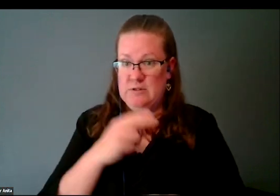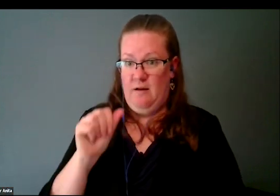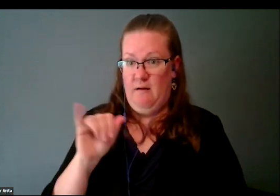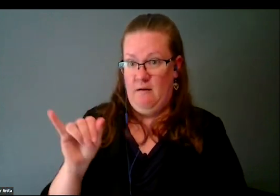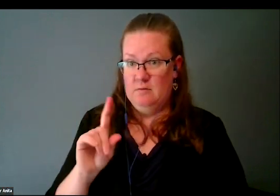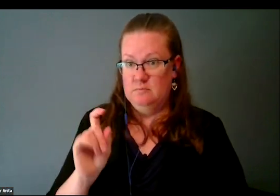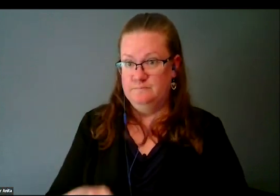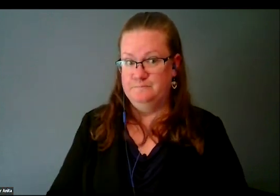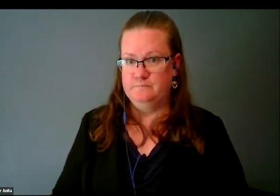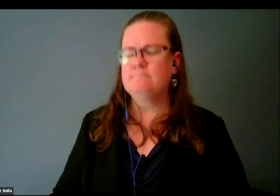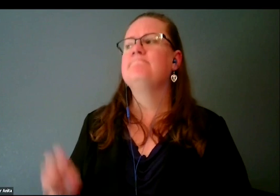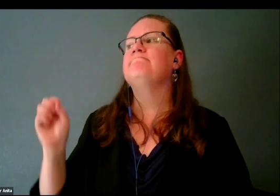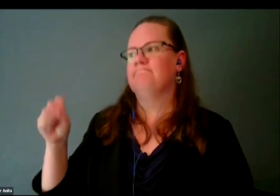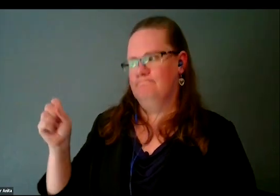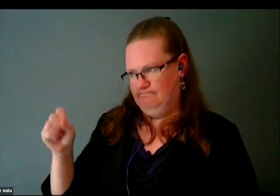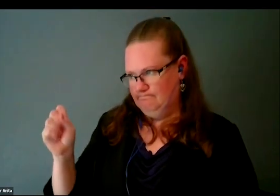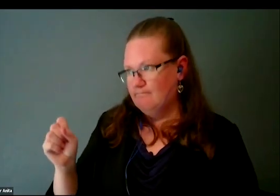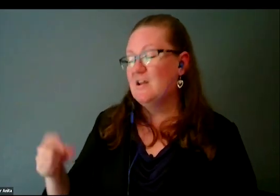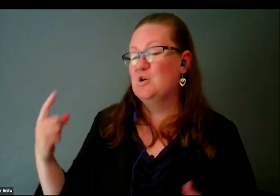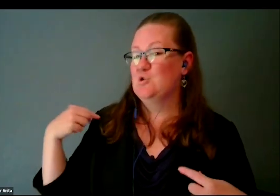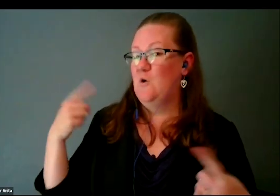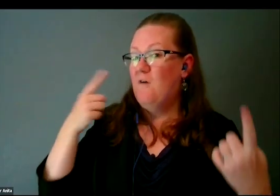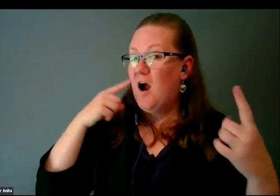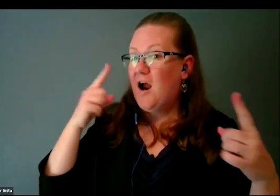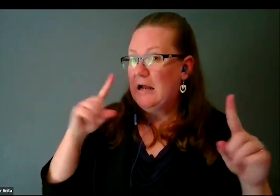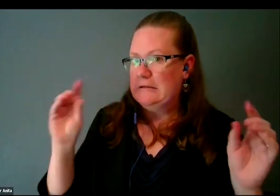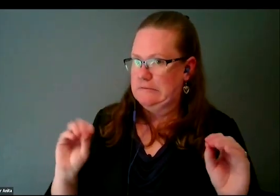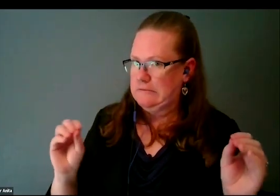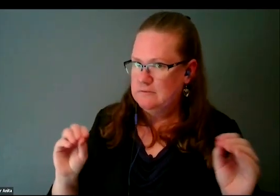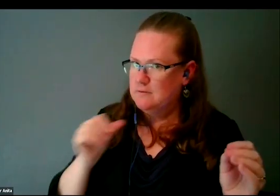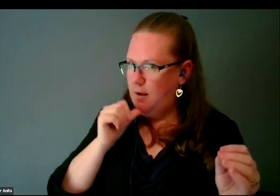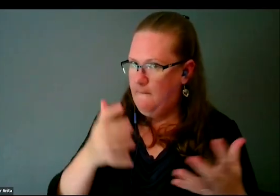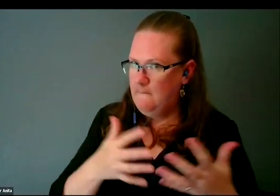I have. I haven't had much success yet. If anybody has tips for that, let me know.